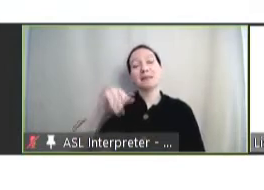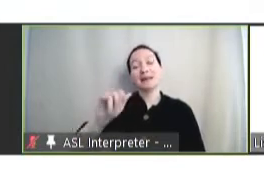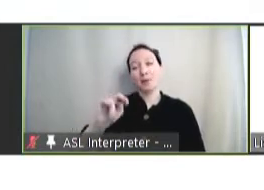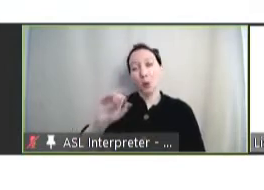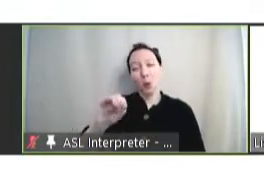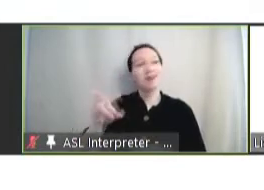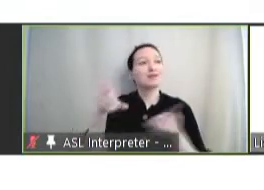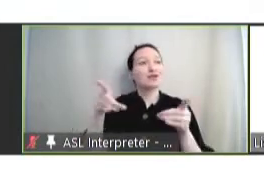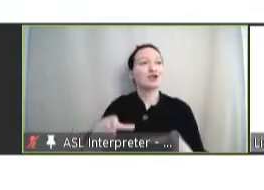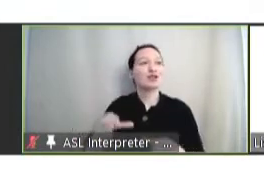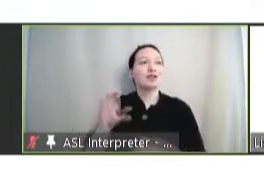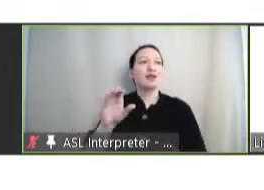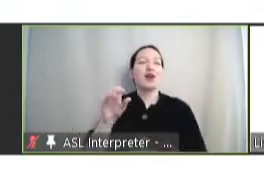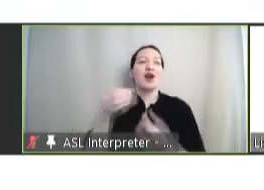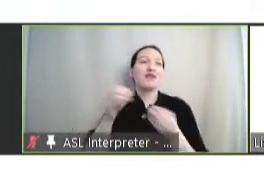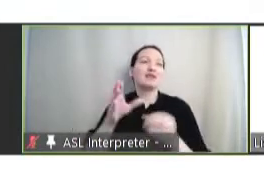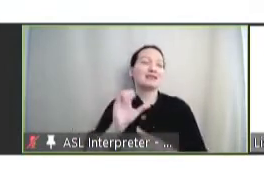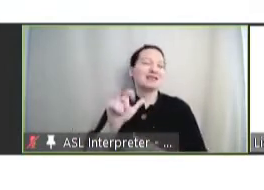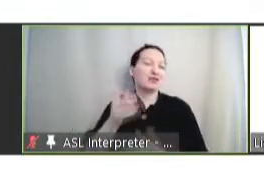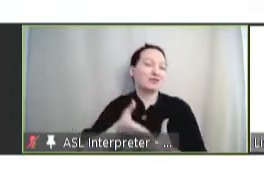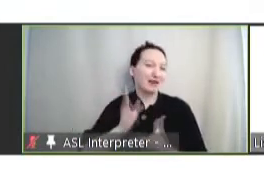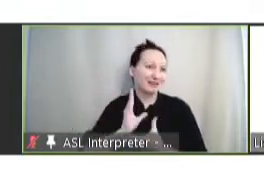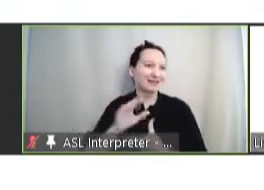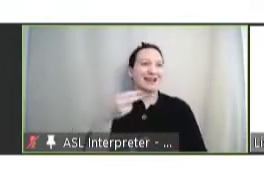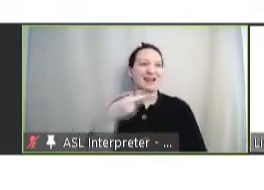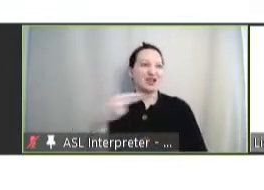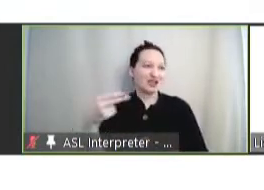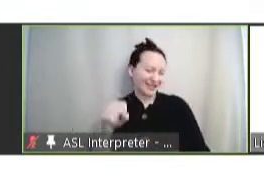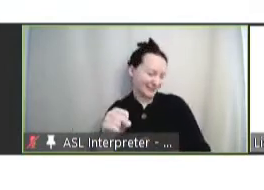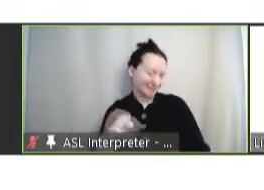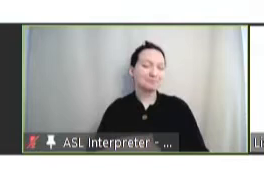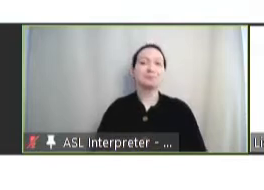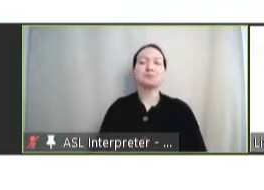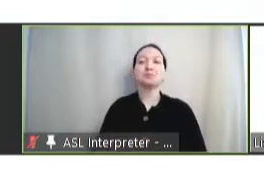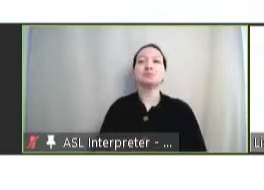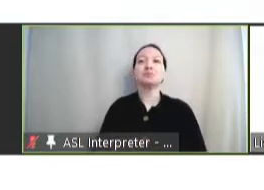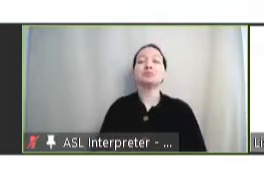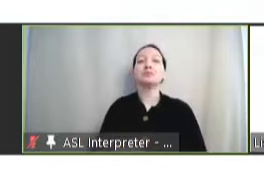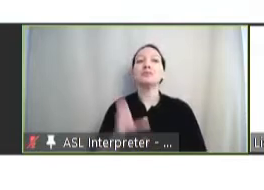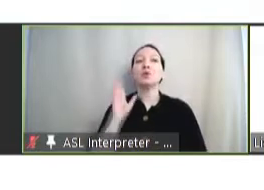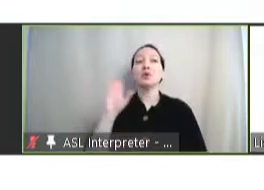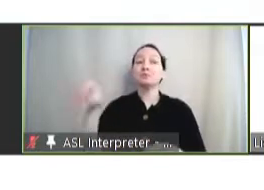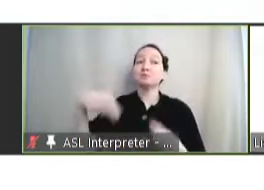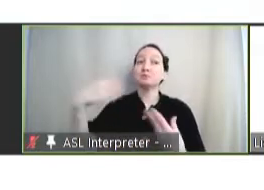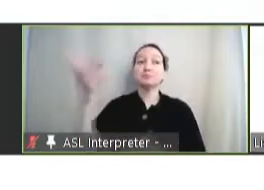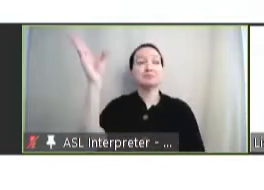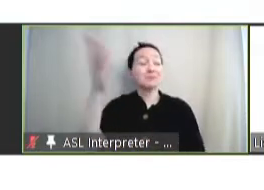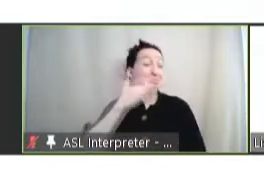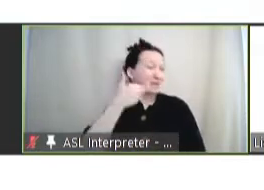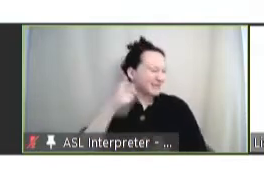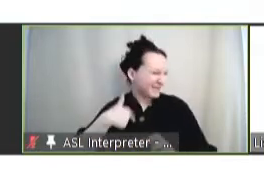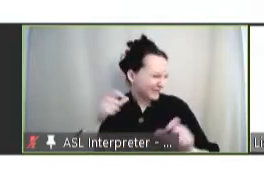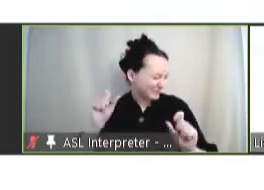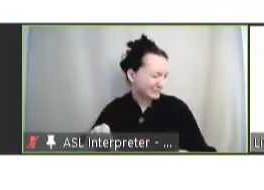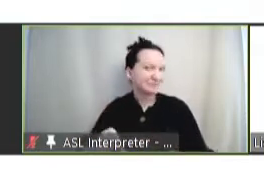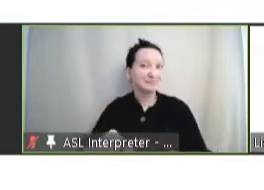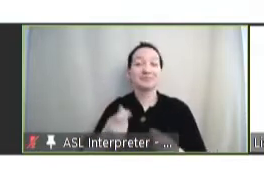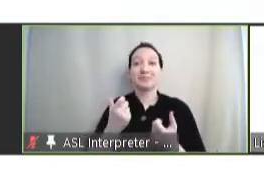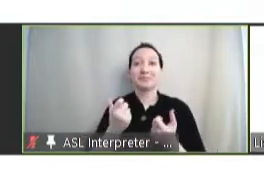for the Office of Civil Rights at HHS. I am going to present as best I can and keep everyone on time